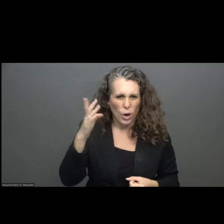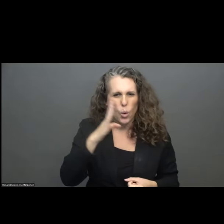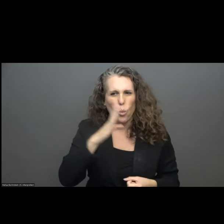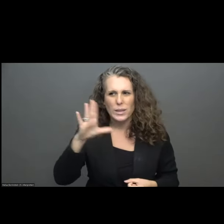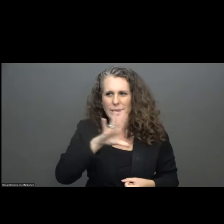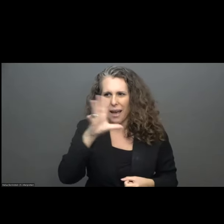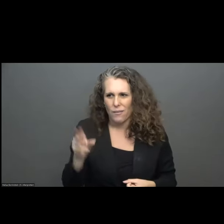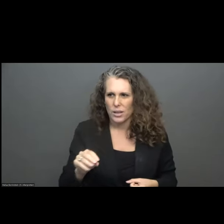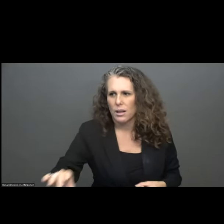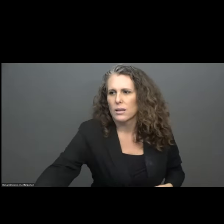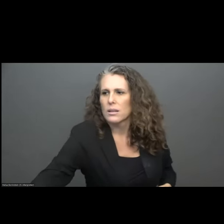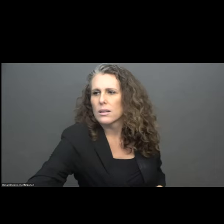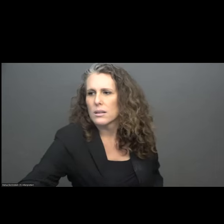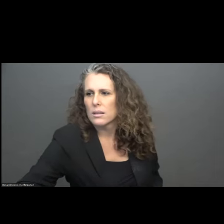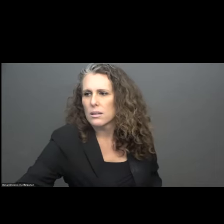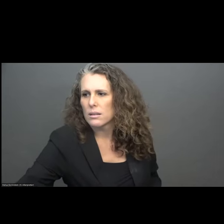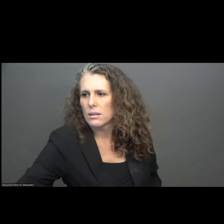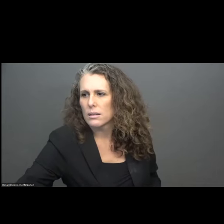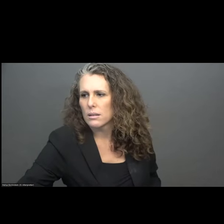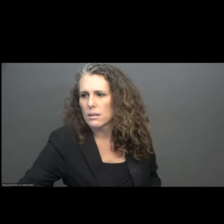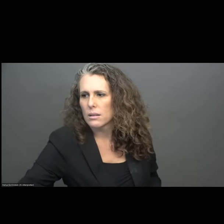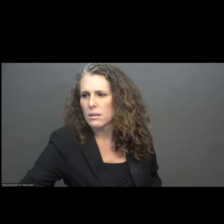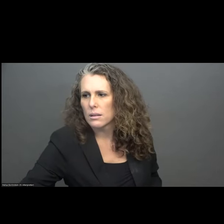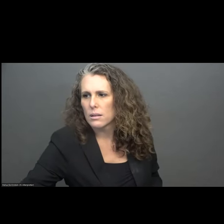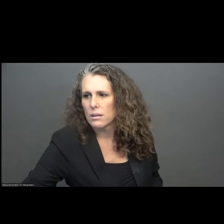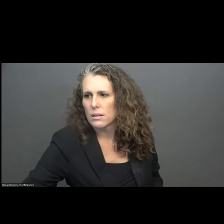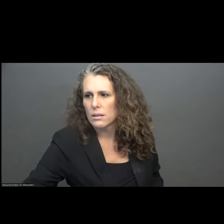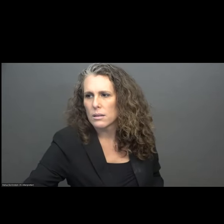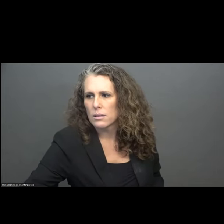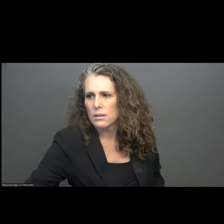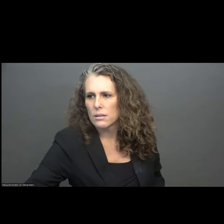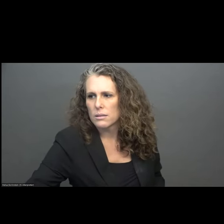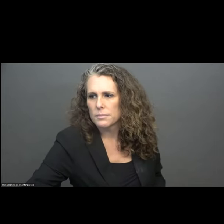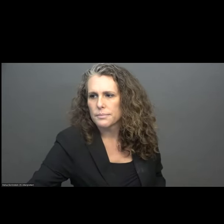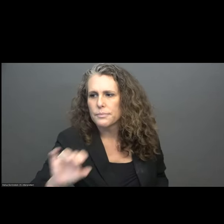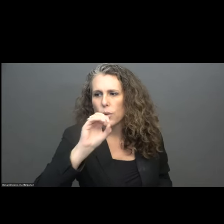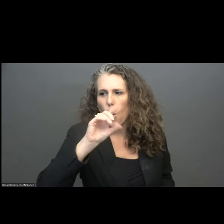the resources human a bird ag back here responsible duplicative blood diversity and inclusion.